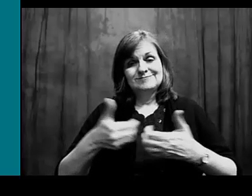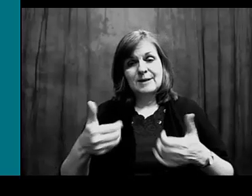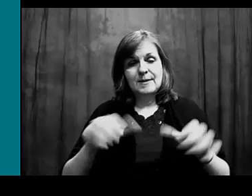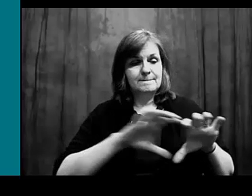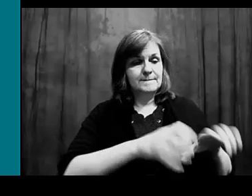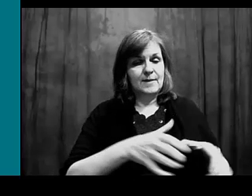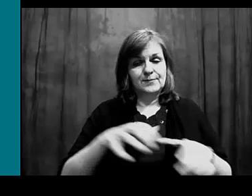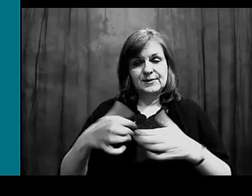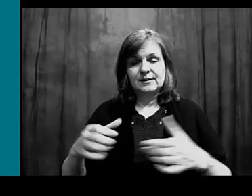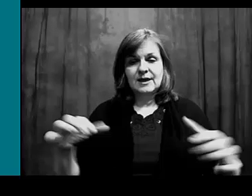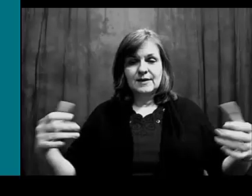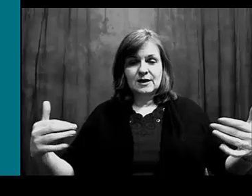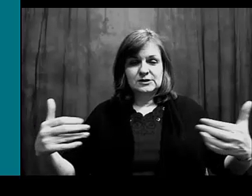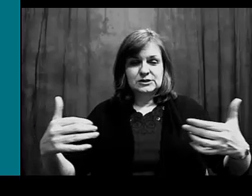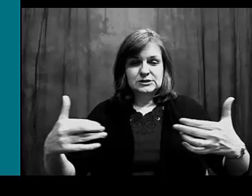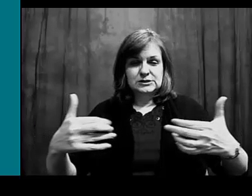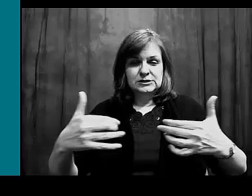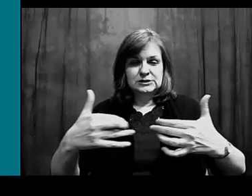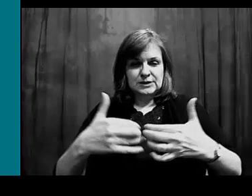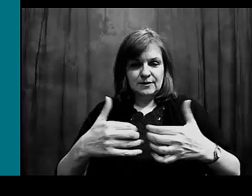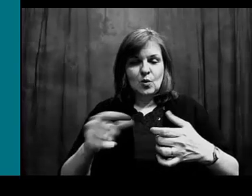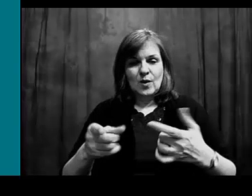where they border they start to mate